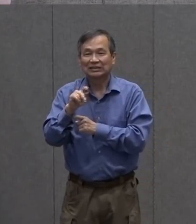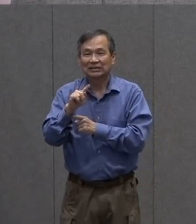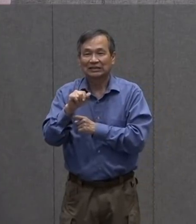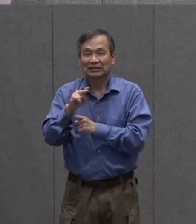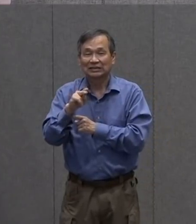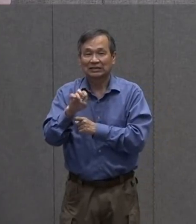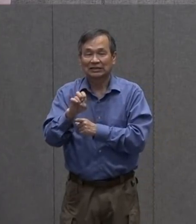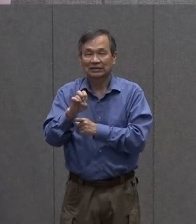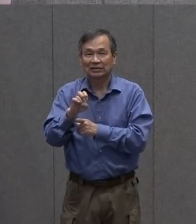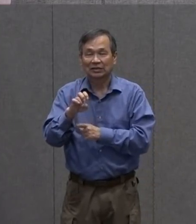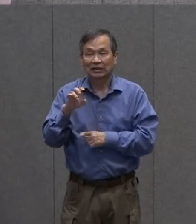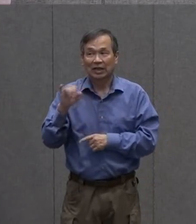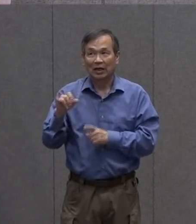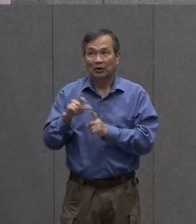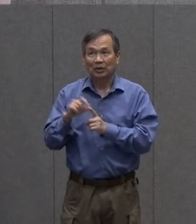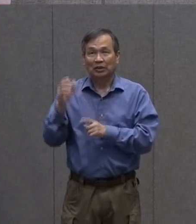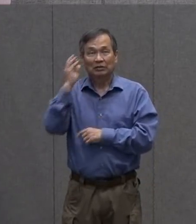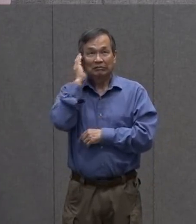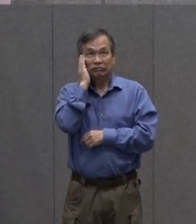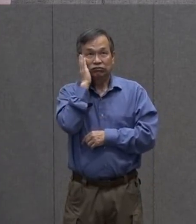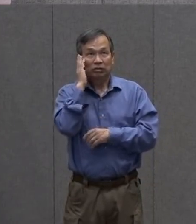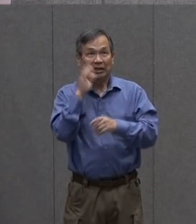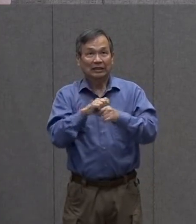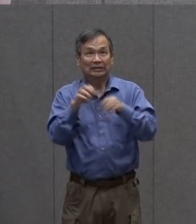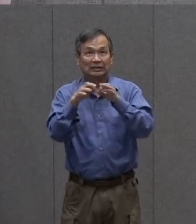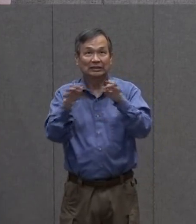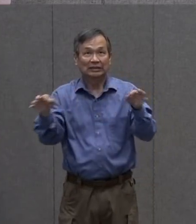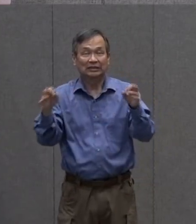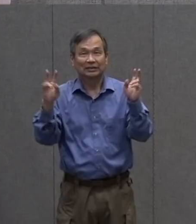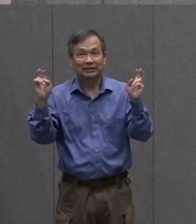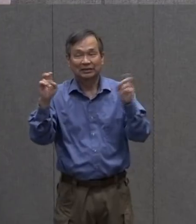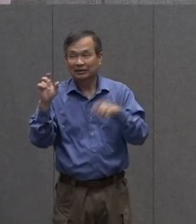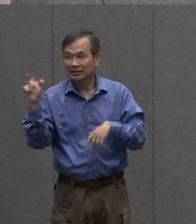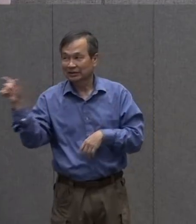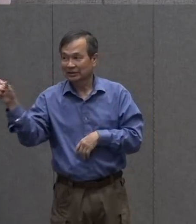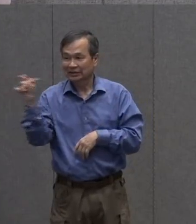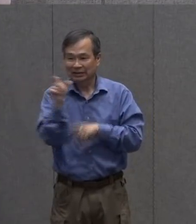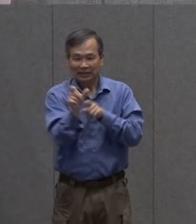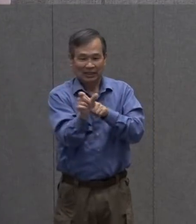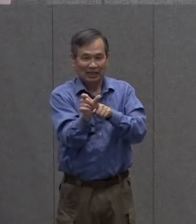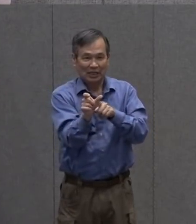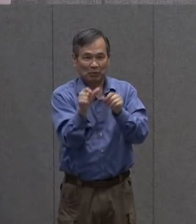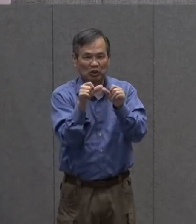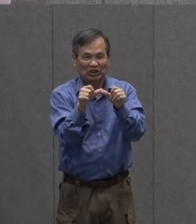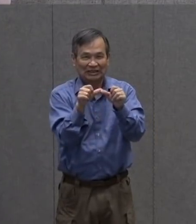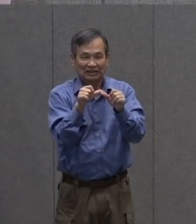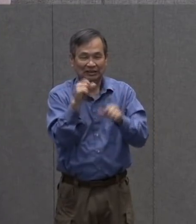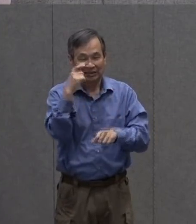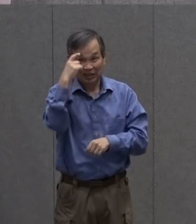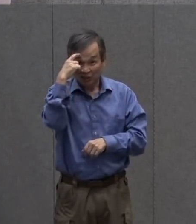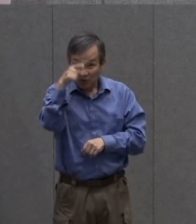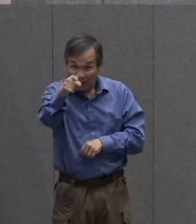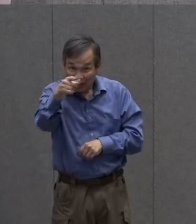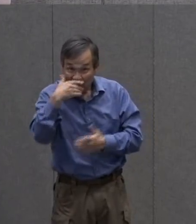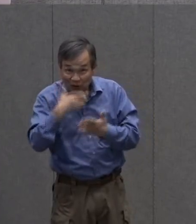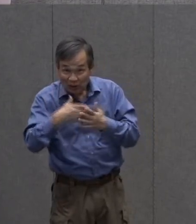I have to use the word persistence in a sentence. Can you think of a good sentence with persistence in it?